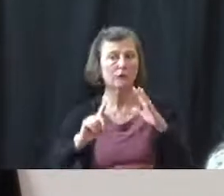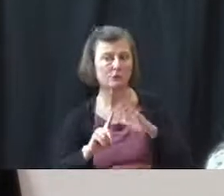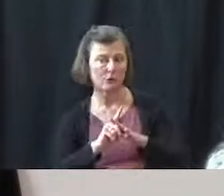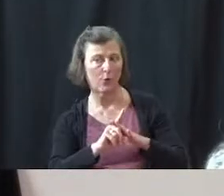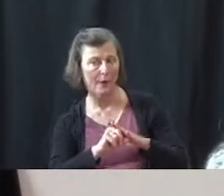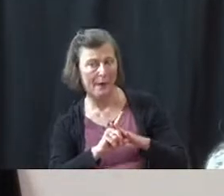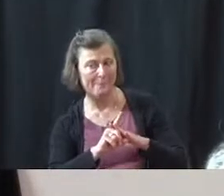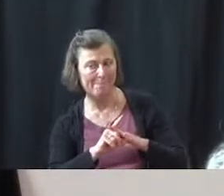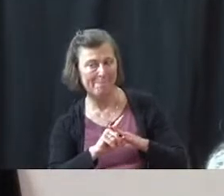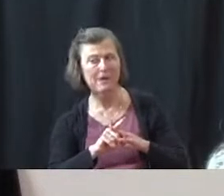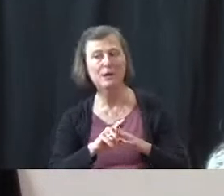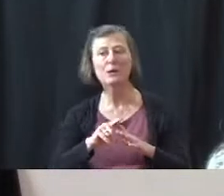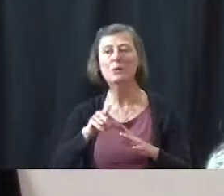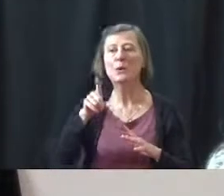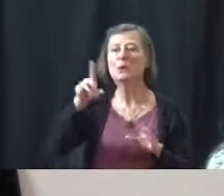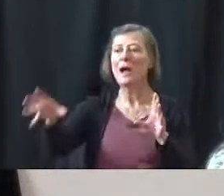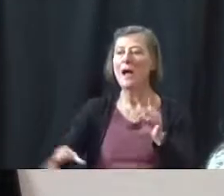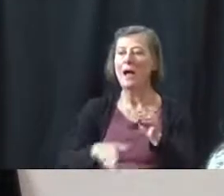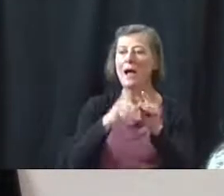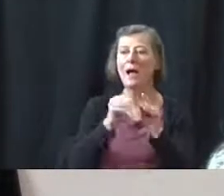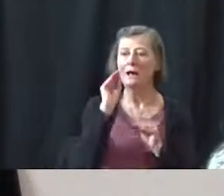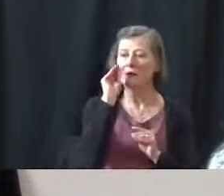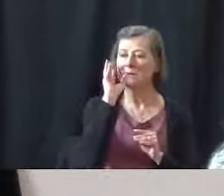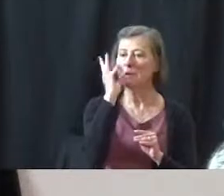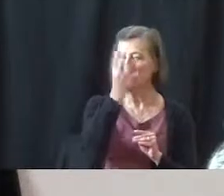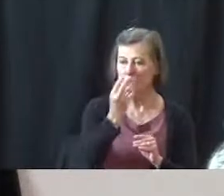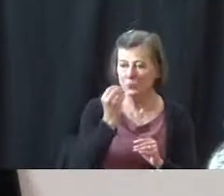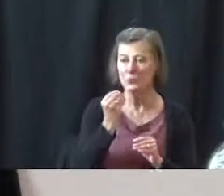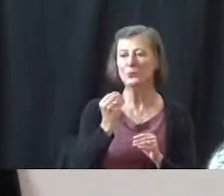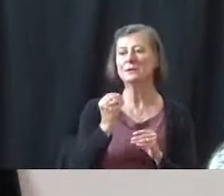And so, you add beauty to our congregational community.